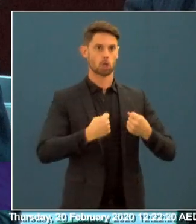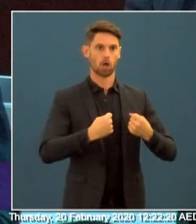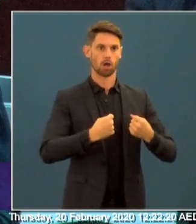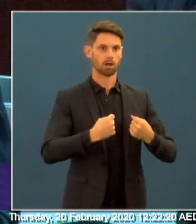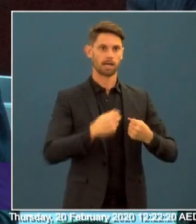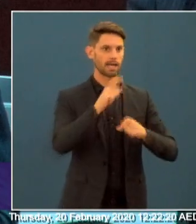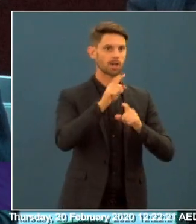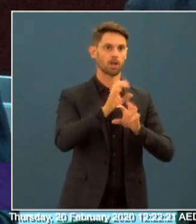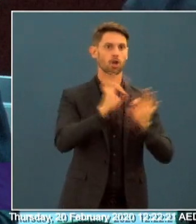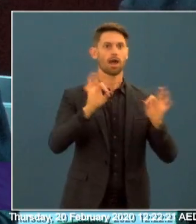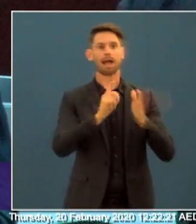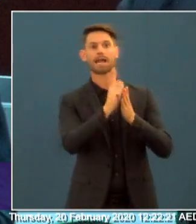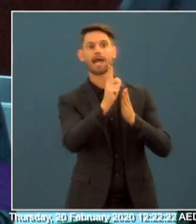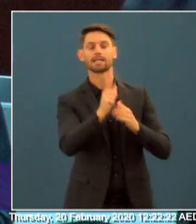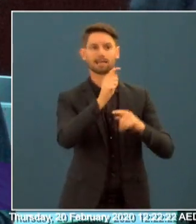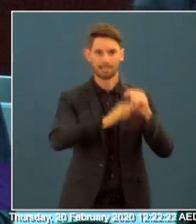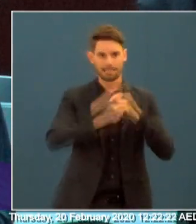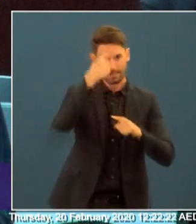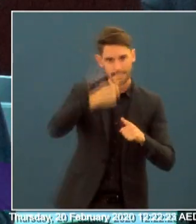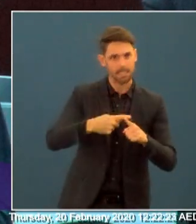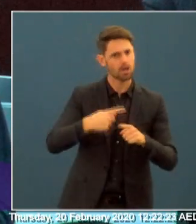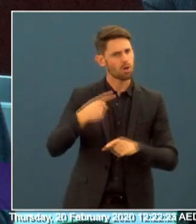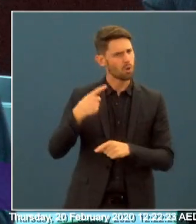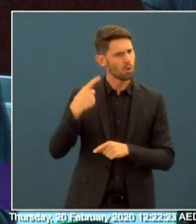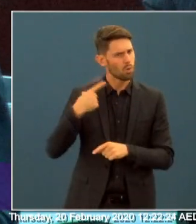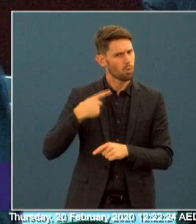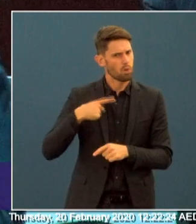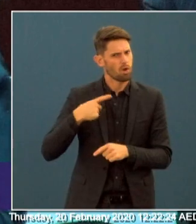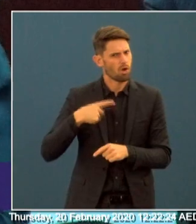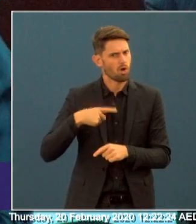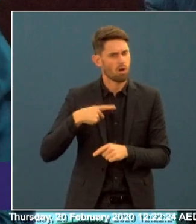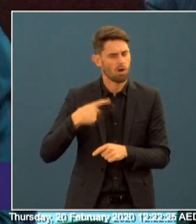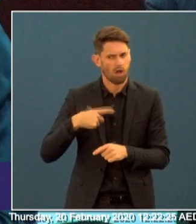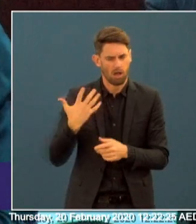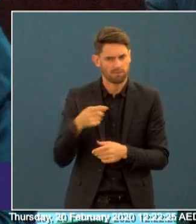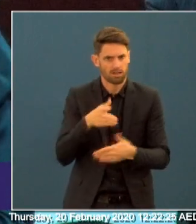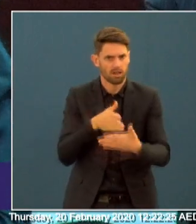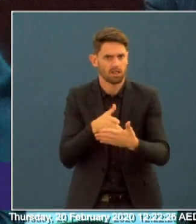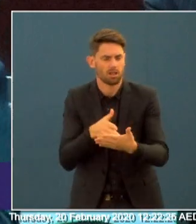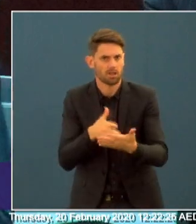deficiency in this area getting into a preventative health care system in the first place?